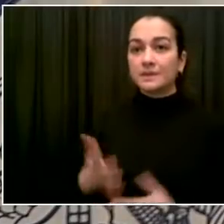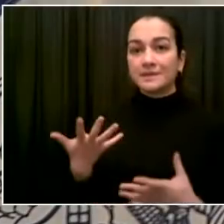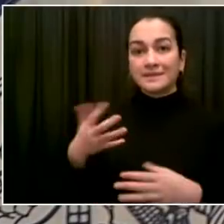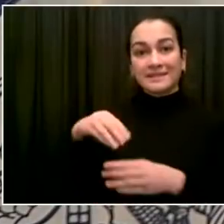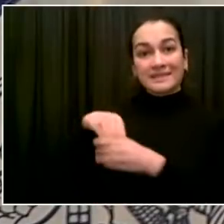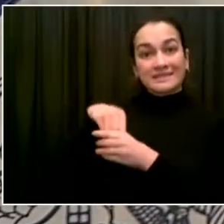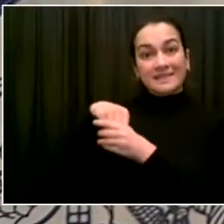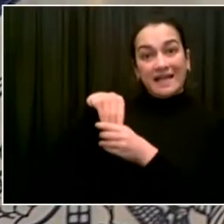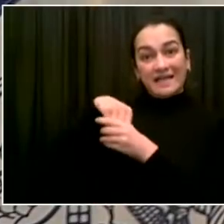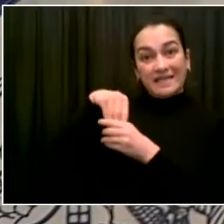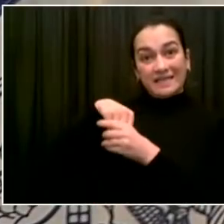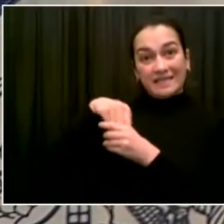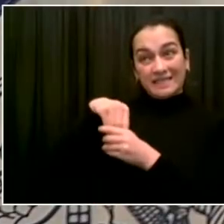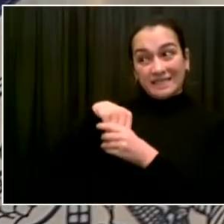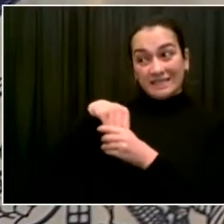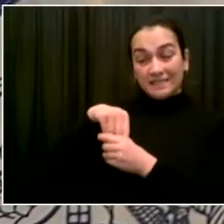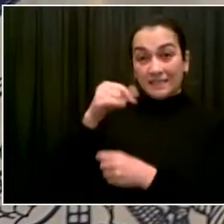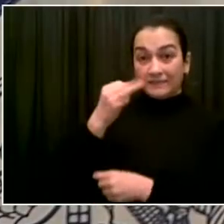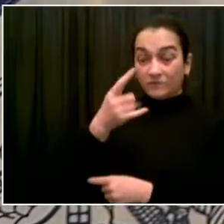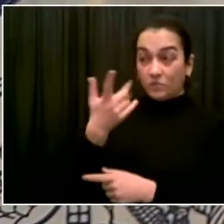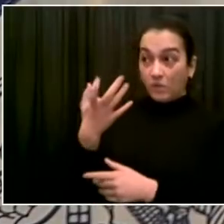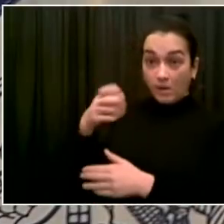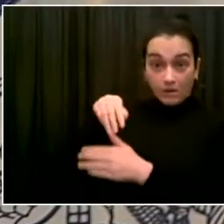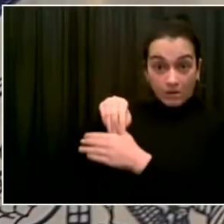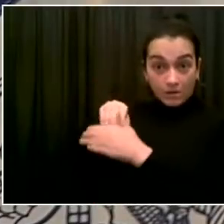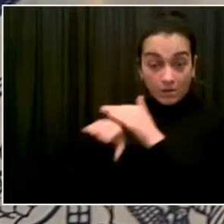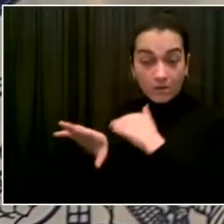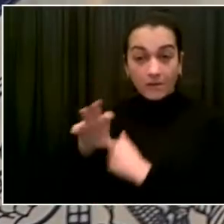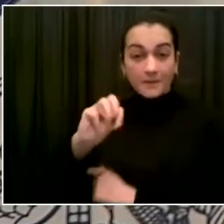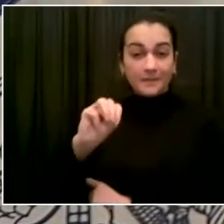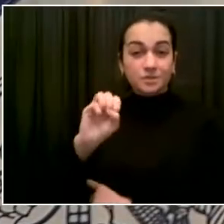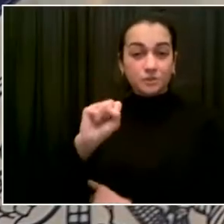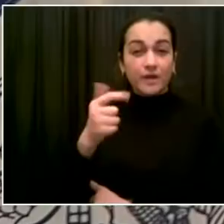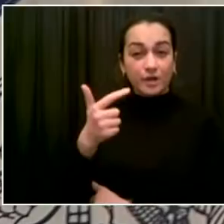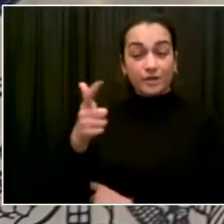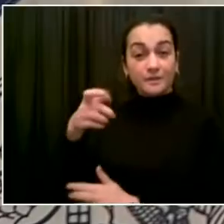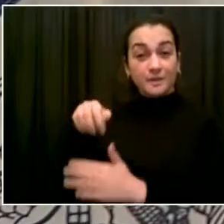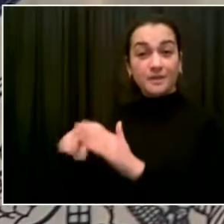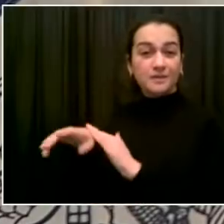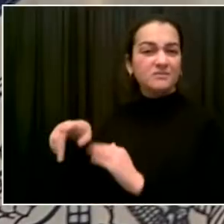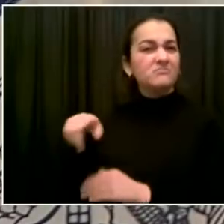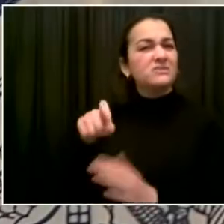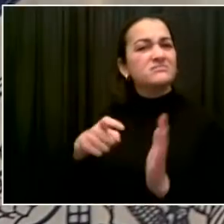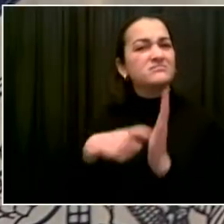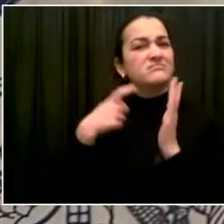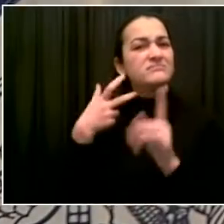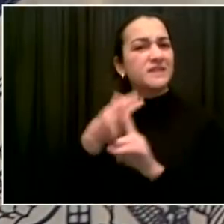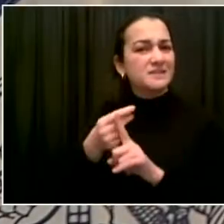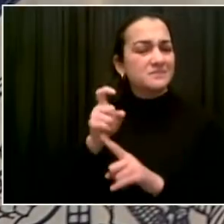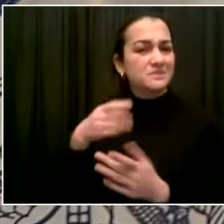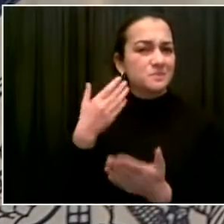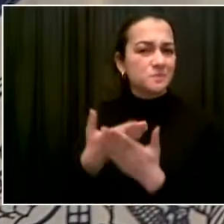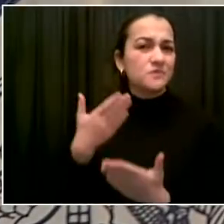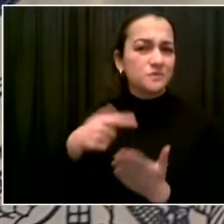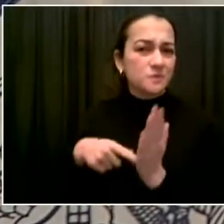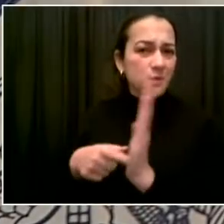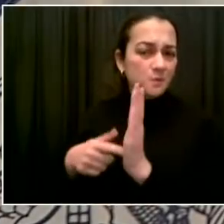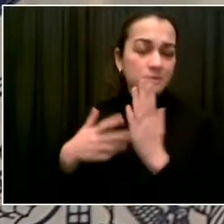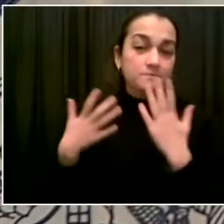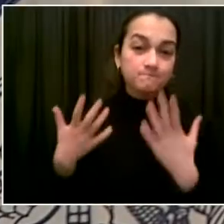WHEN YOU'RE TALKING ABOUT ALL VACCINATED PEOPLE, HAVING A VERY DIFFERENT DISCUSSION RIGHT